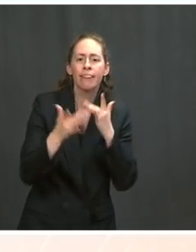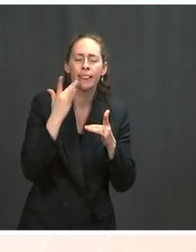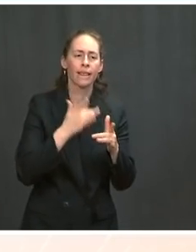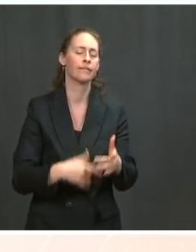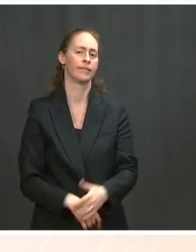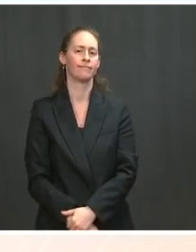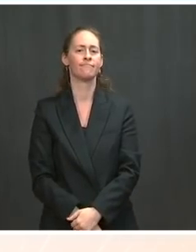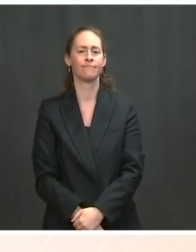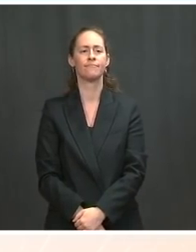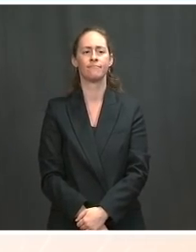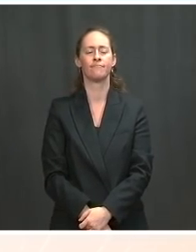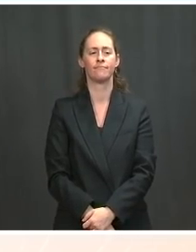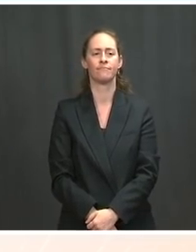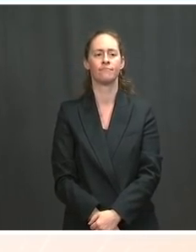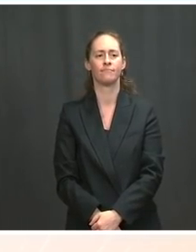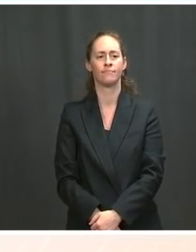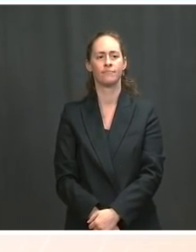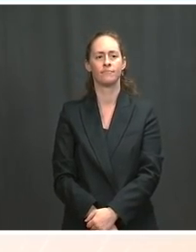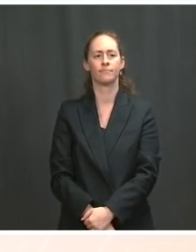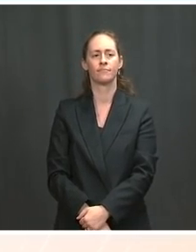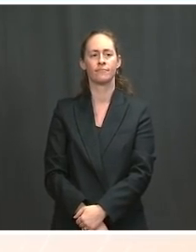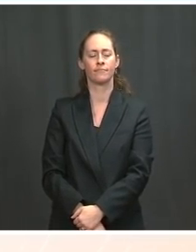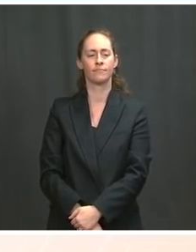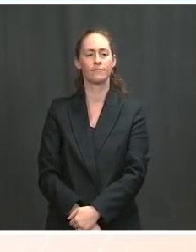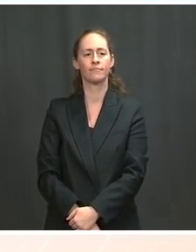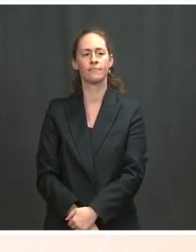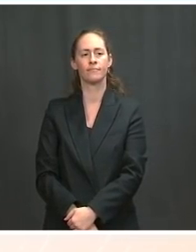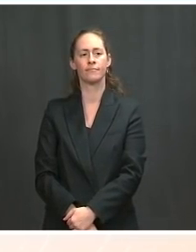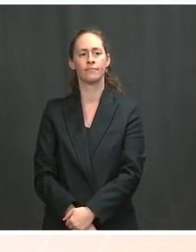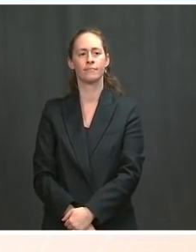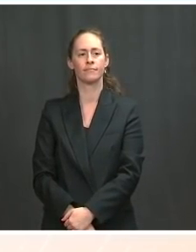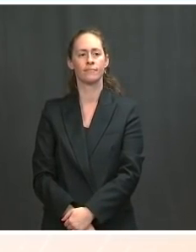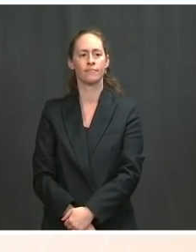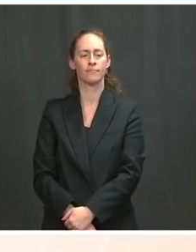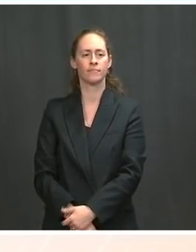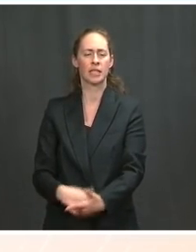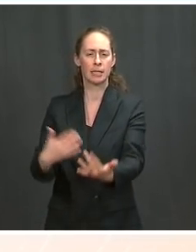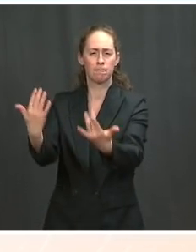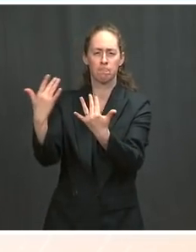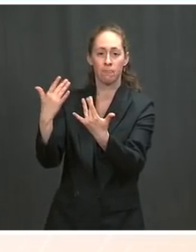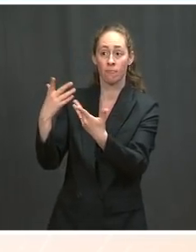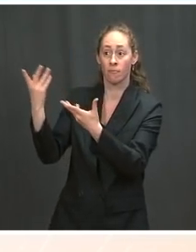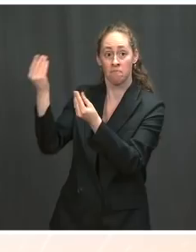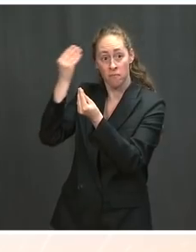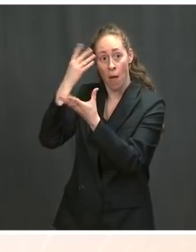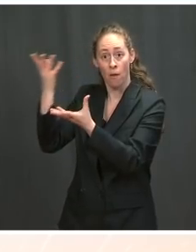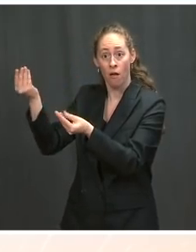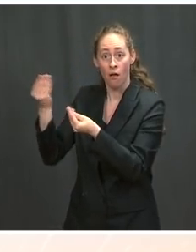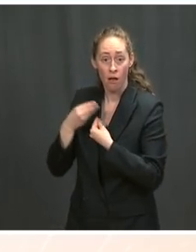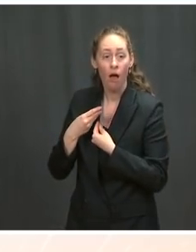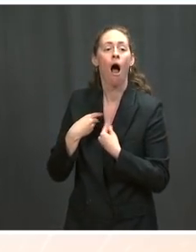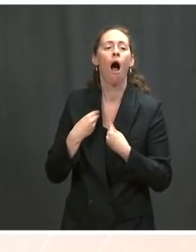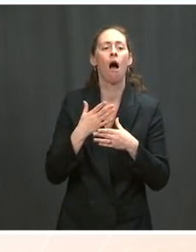hopefully that will give some comfort to the American people and, of course, industries. Go ahead. The Press: A couple questions.